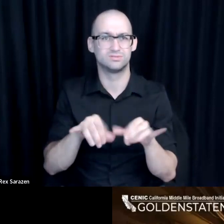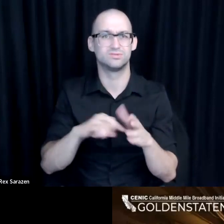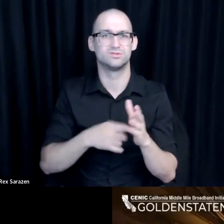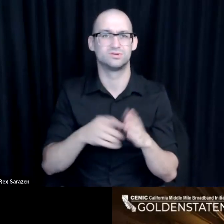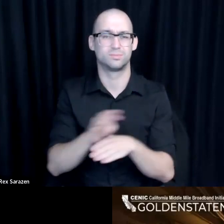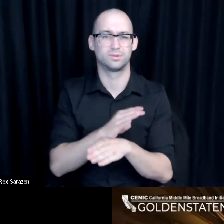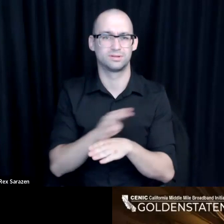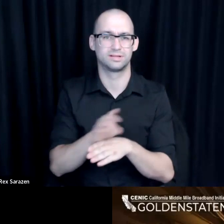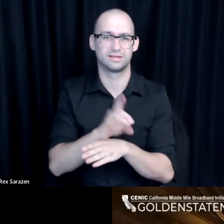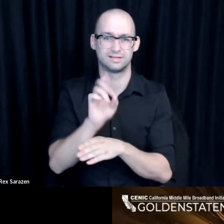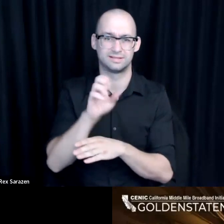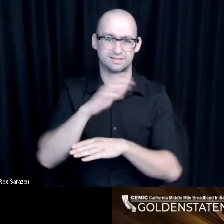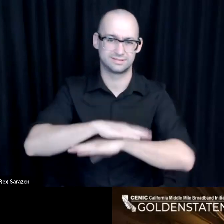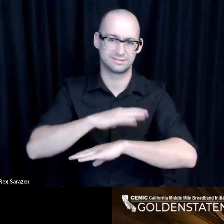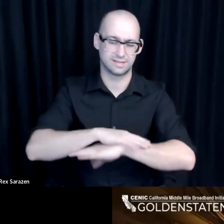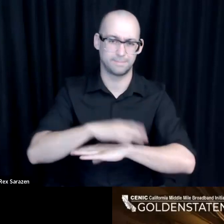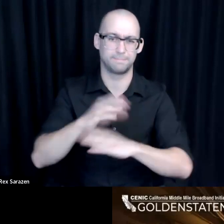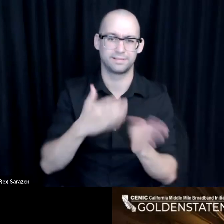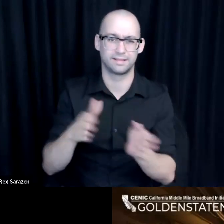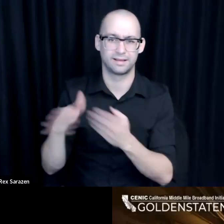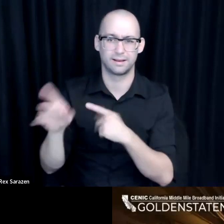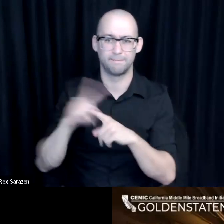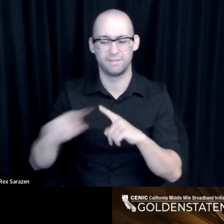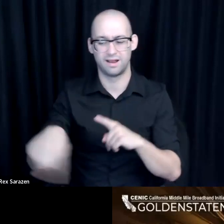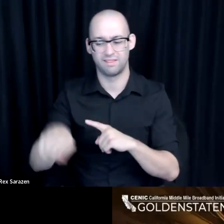plans and things like that. But they know their pathway at that point. And